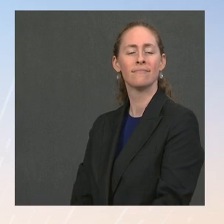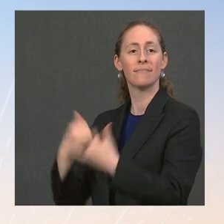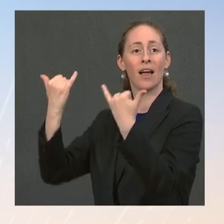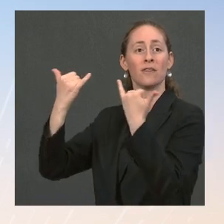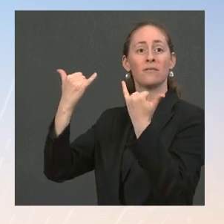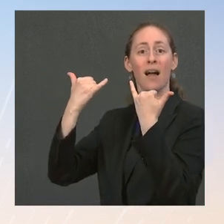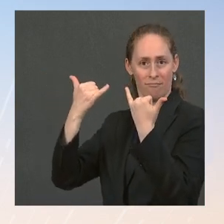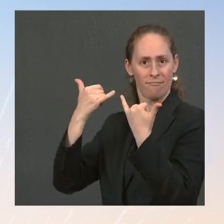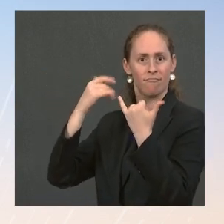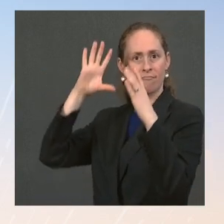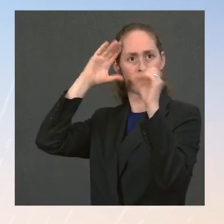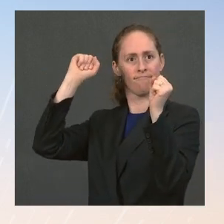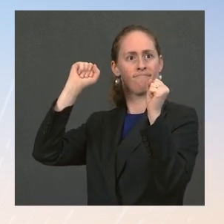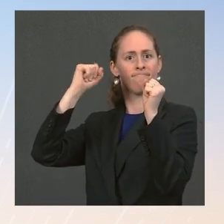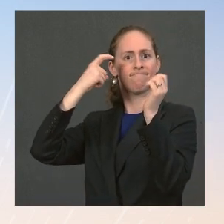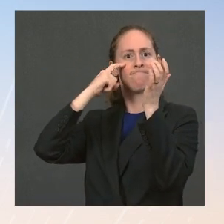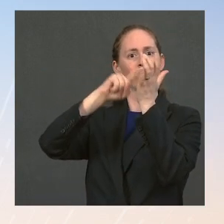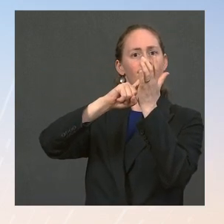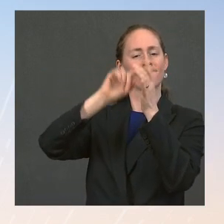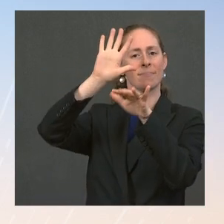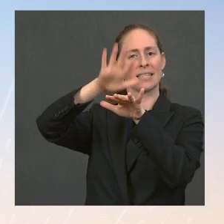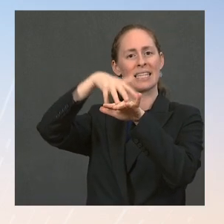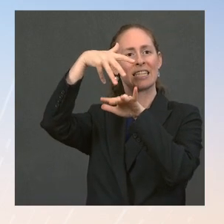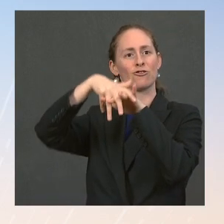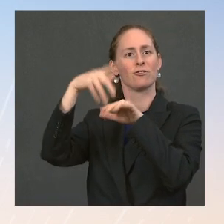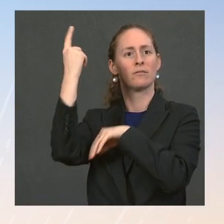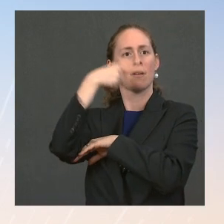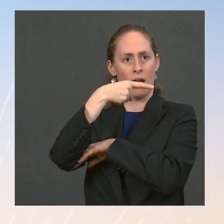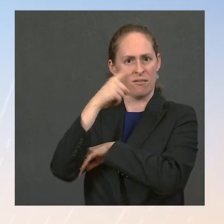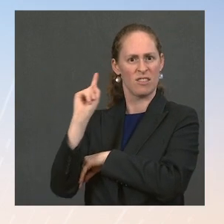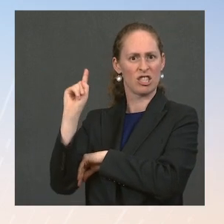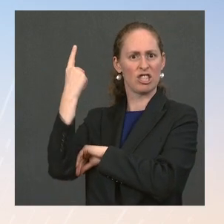Why should the U.S. continue to celebrate Columbus Day?